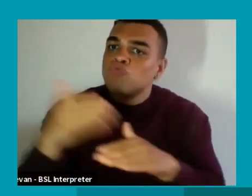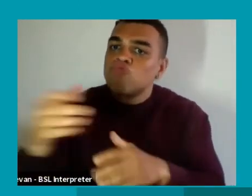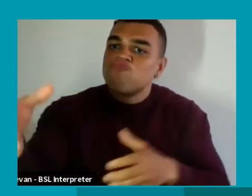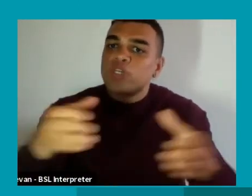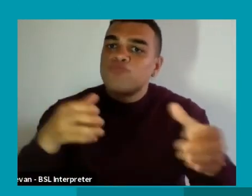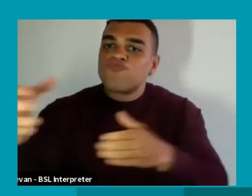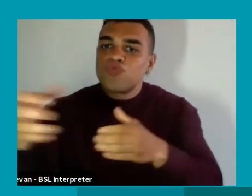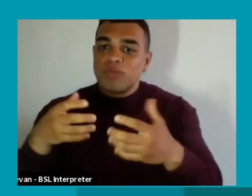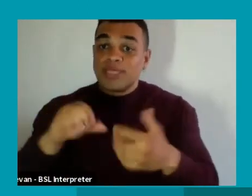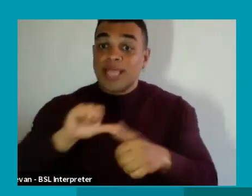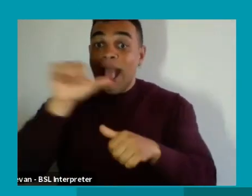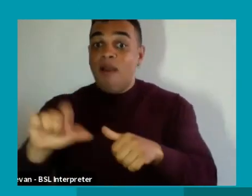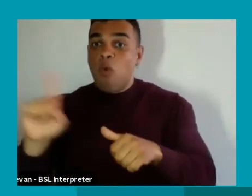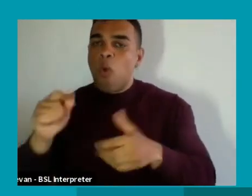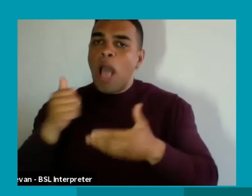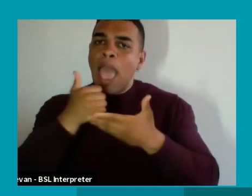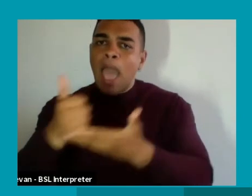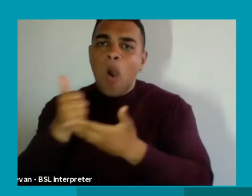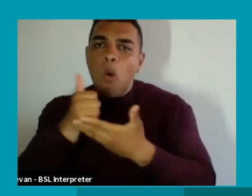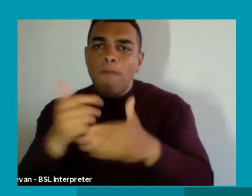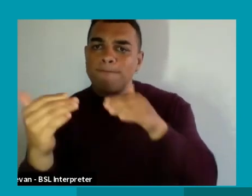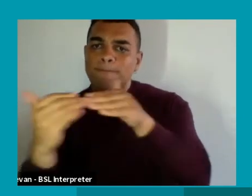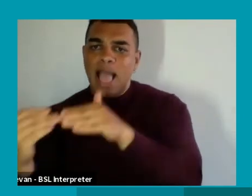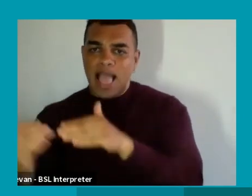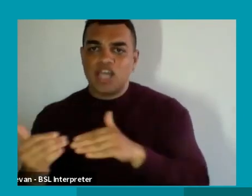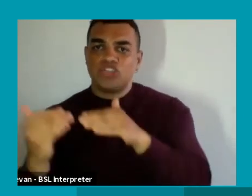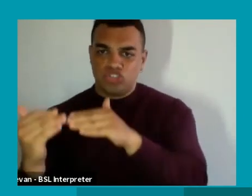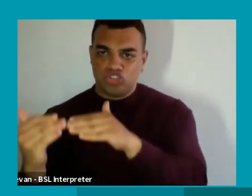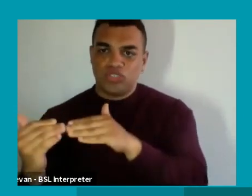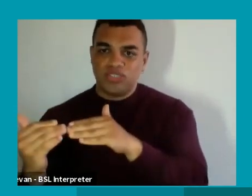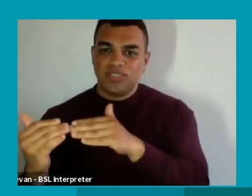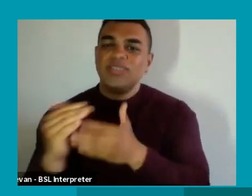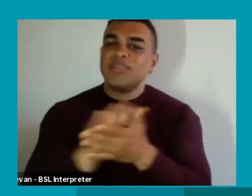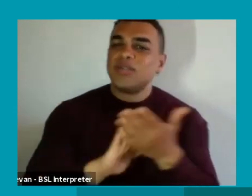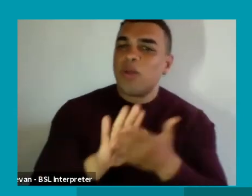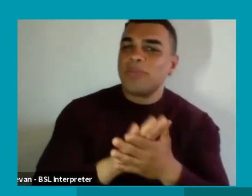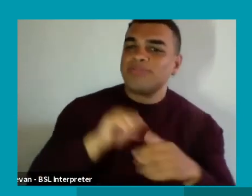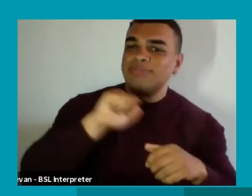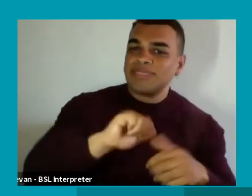And so these organisations are showing intent. They intend to help. How much they intend to help is